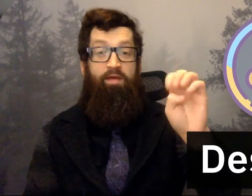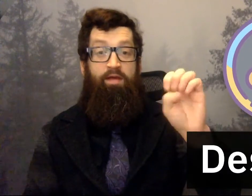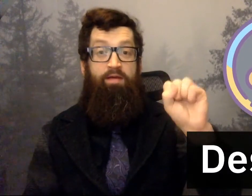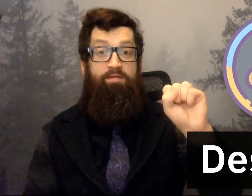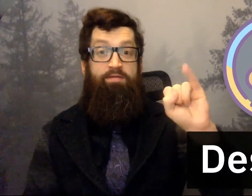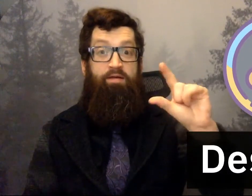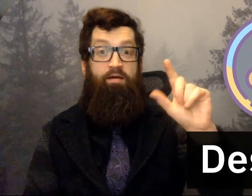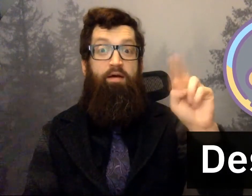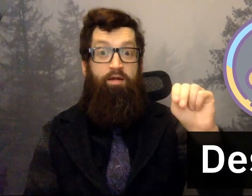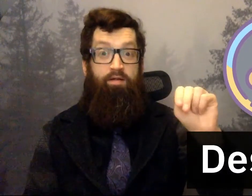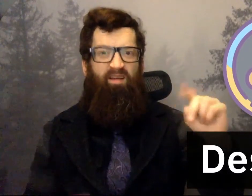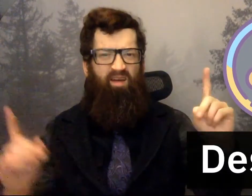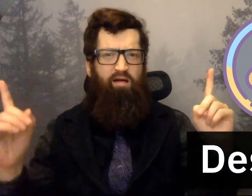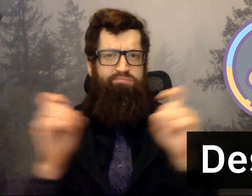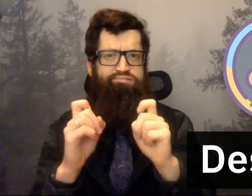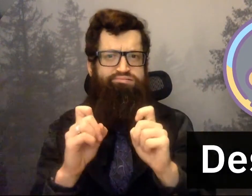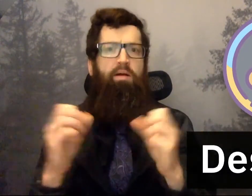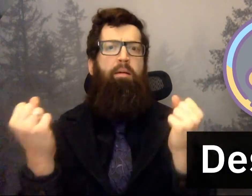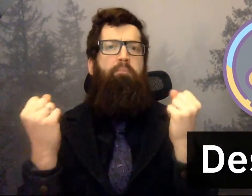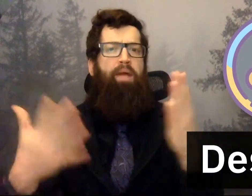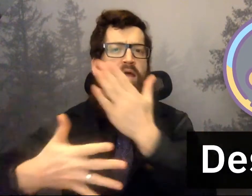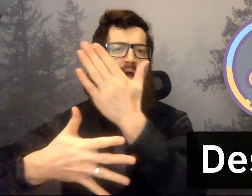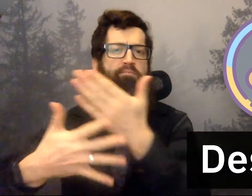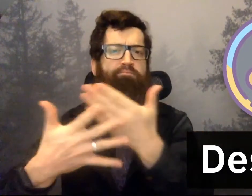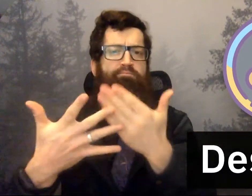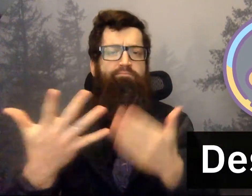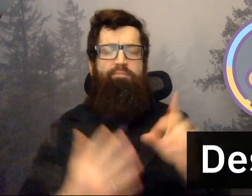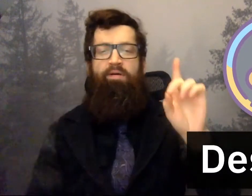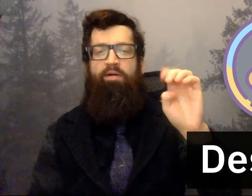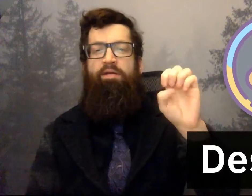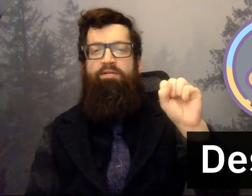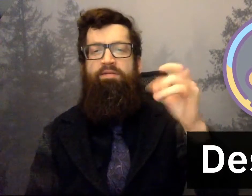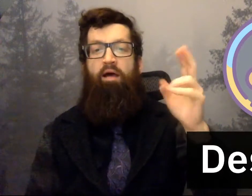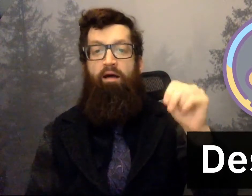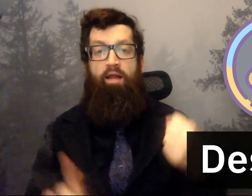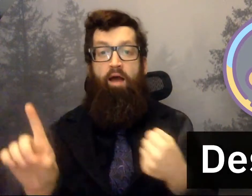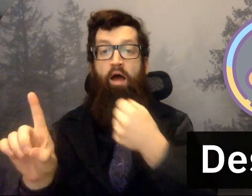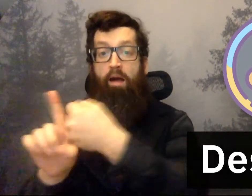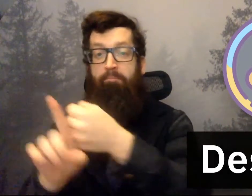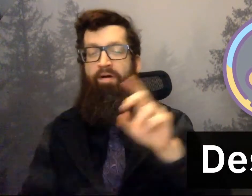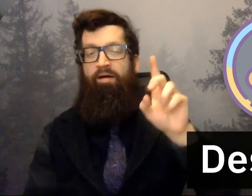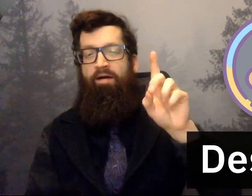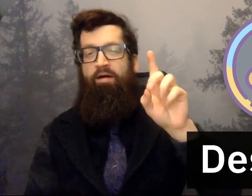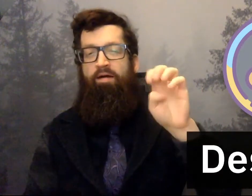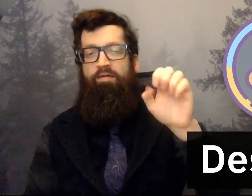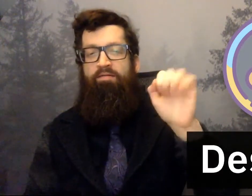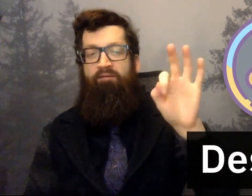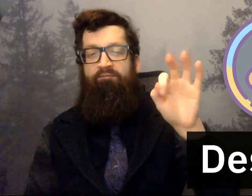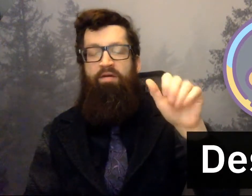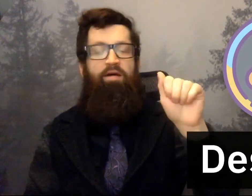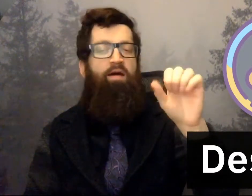In e-book design, there are many of elements to consider regarding deaf aesthetics -